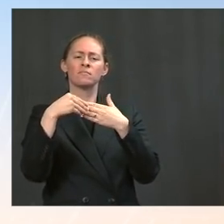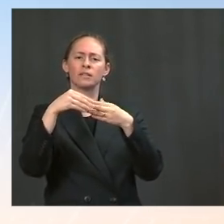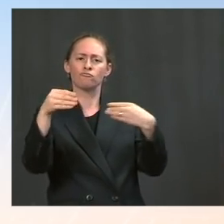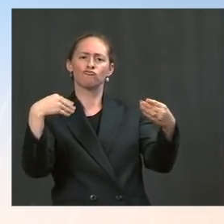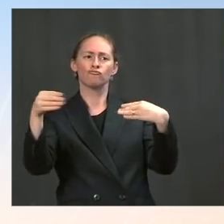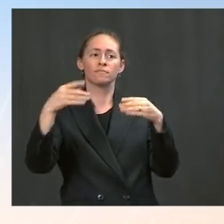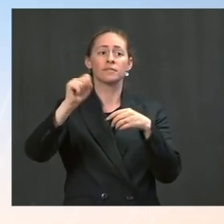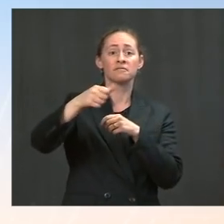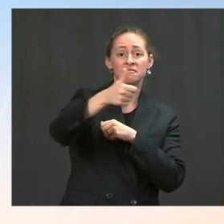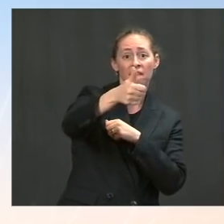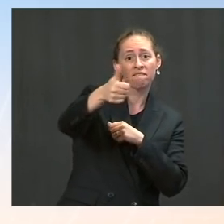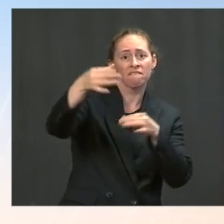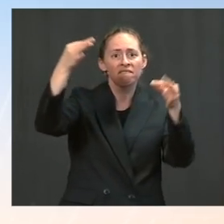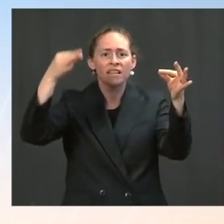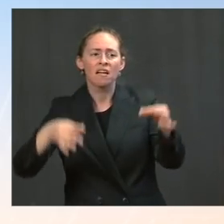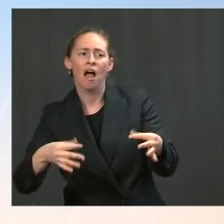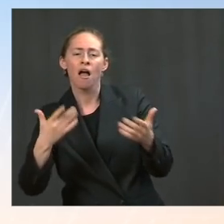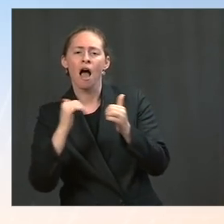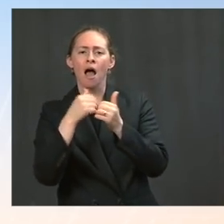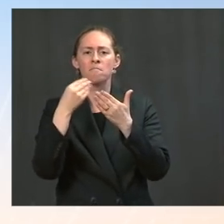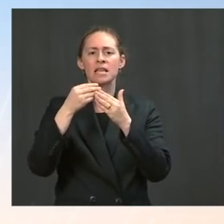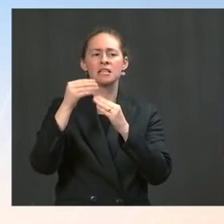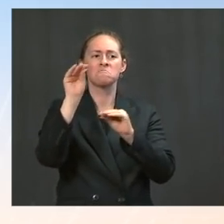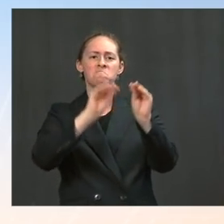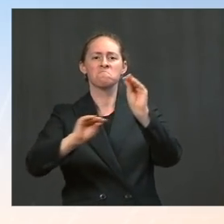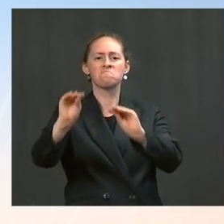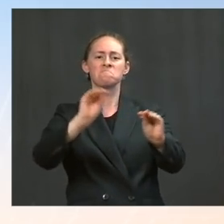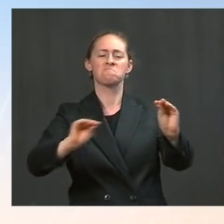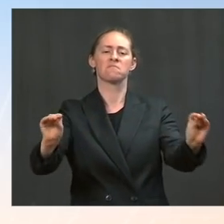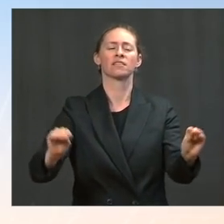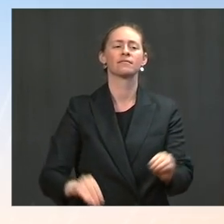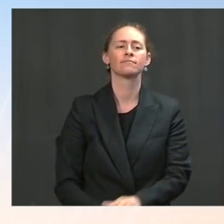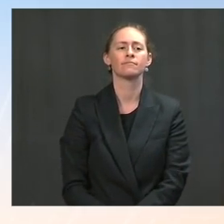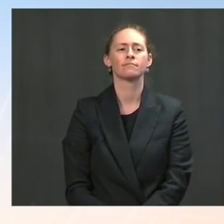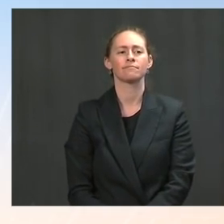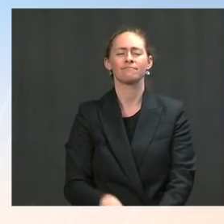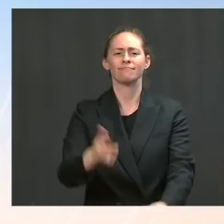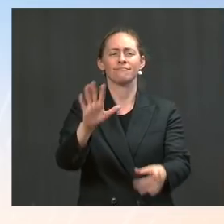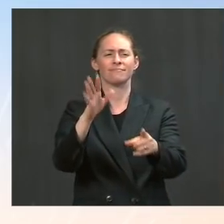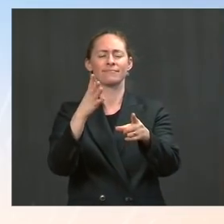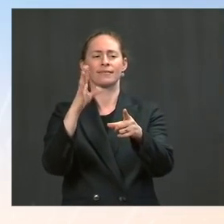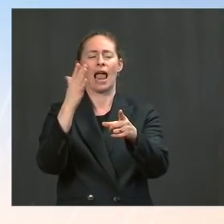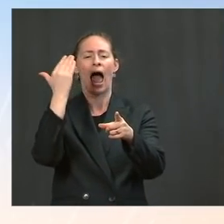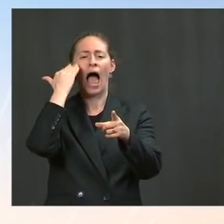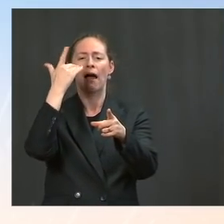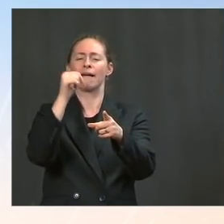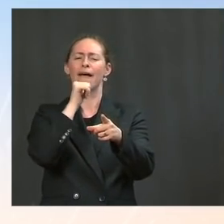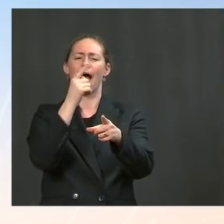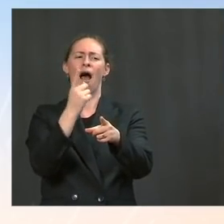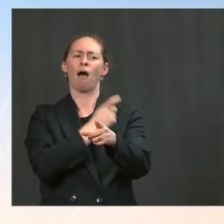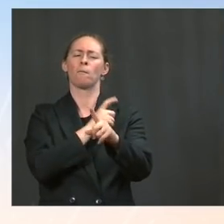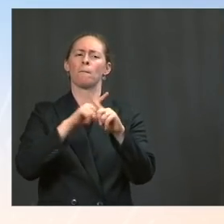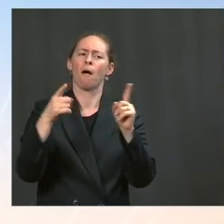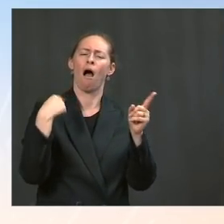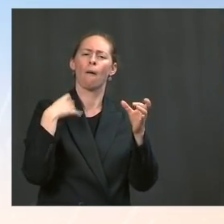and how it's implemented. We, obviously, also -- which is not what you're asking, but I'm just going to reiterate -- The Press: Yeah. Ms. Psaki: -- take waste, fraud, and abuse incredibly seriously.